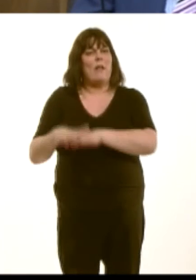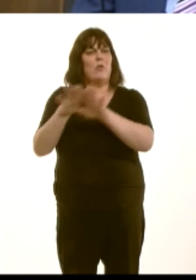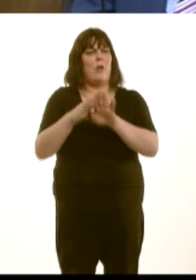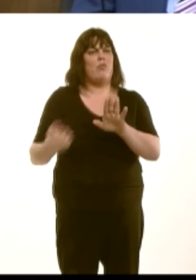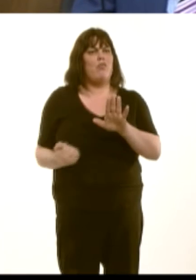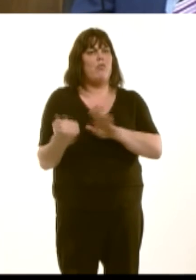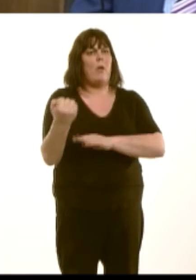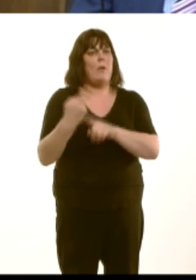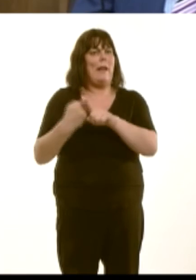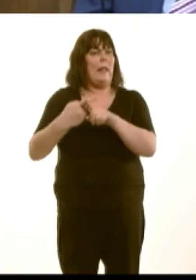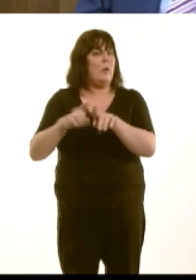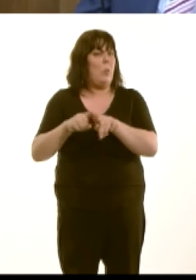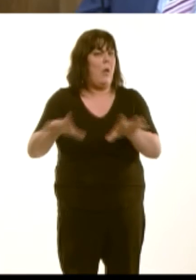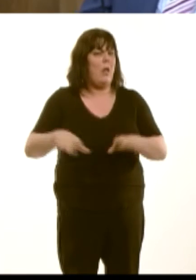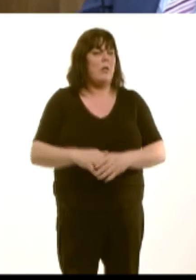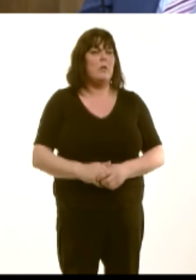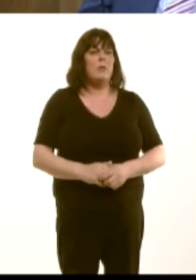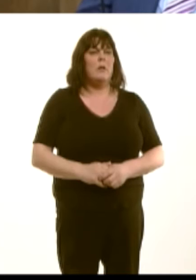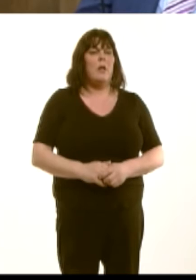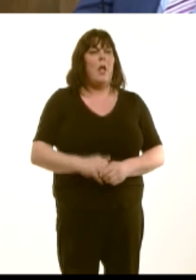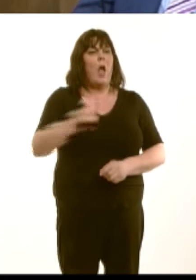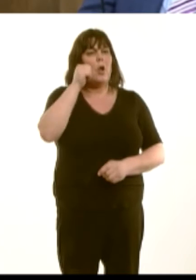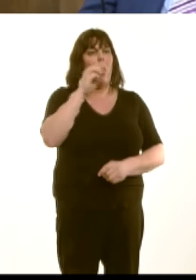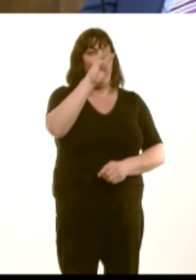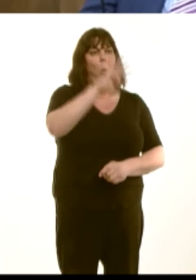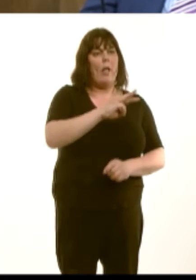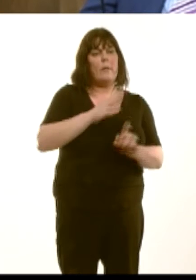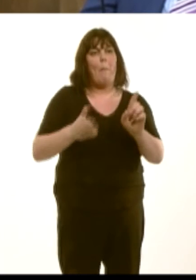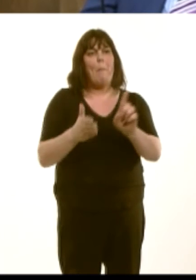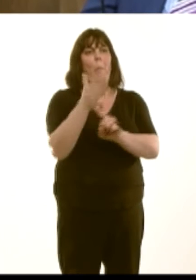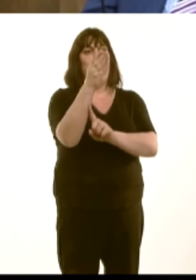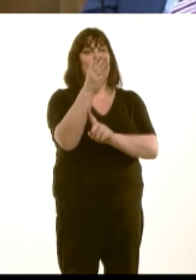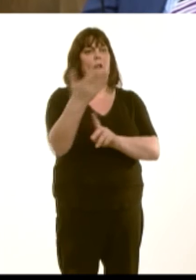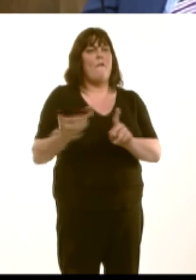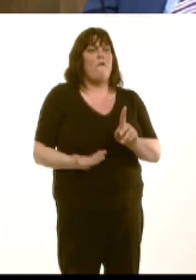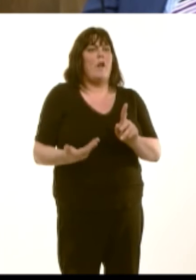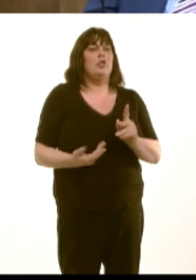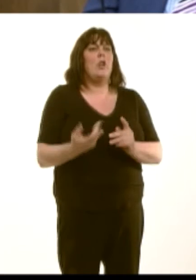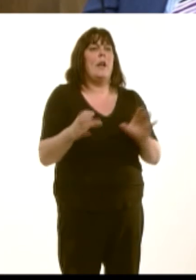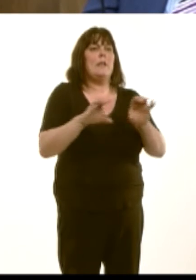Approaching the Wales and borders franchise with the option of a not-for-profit franchise